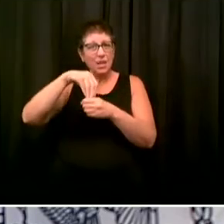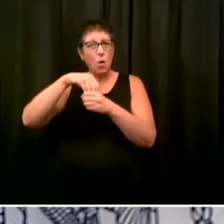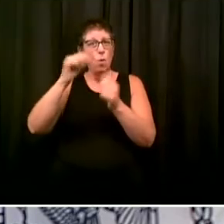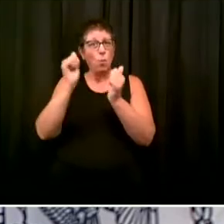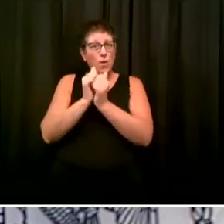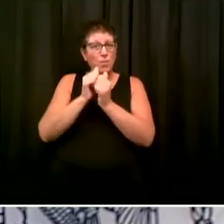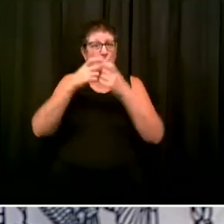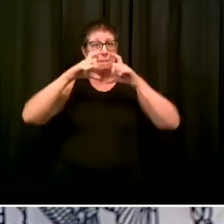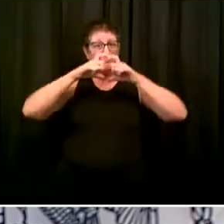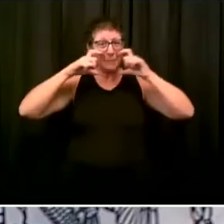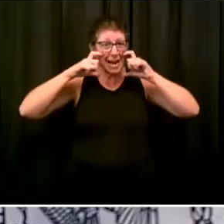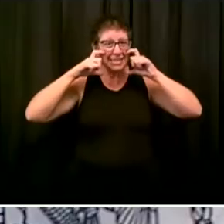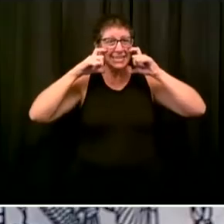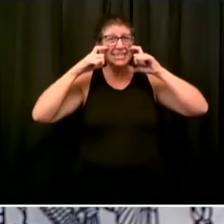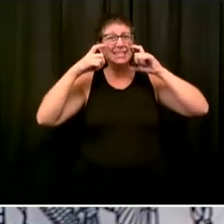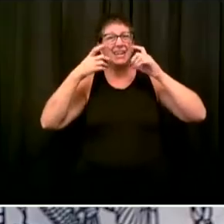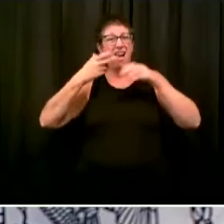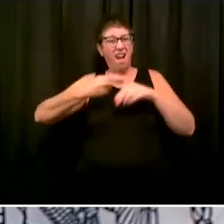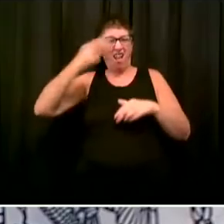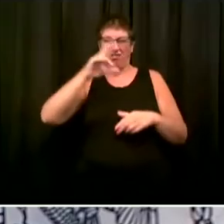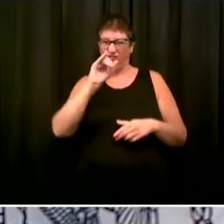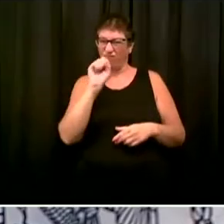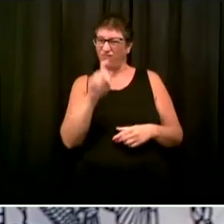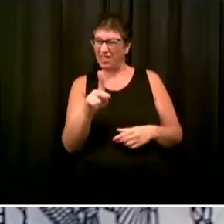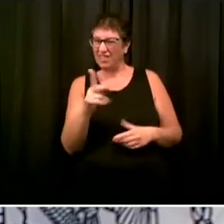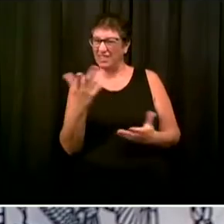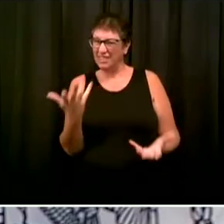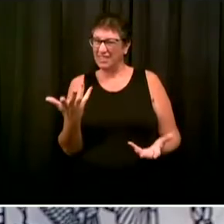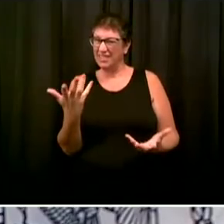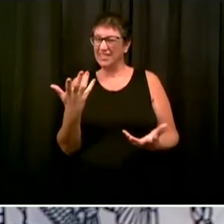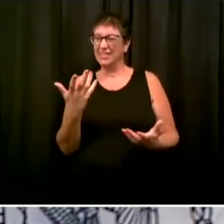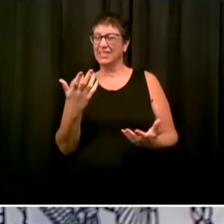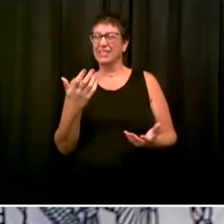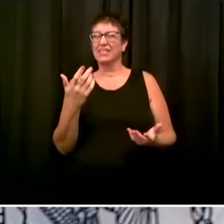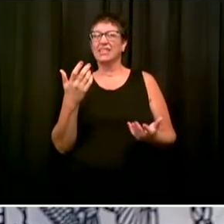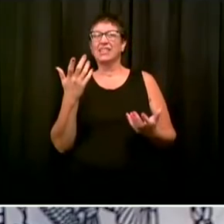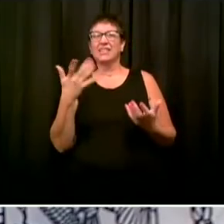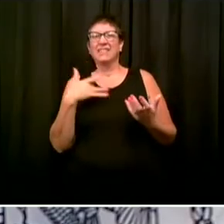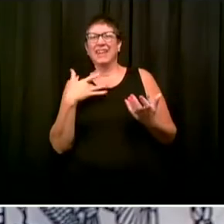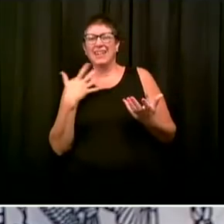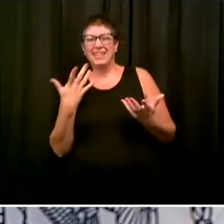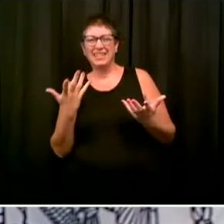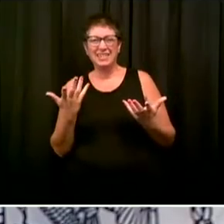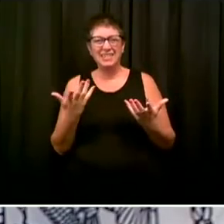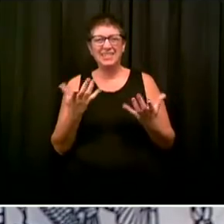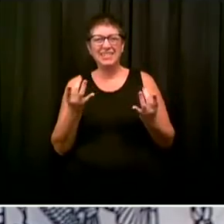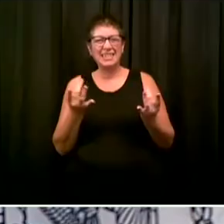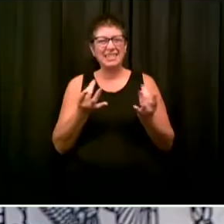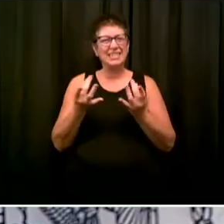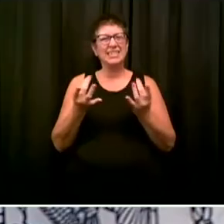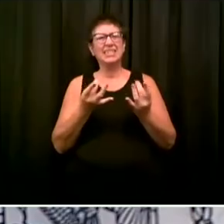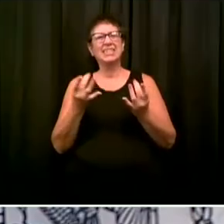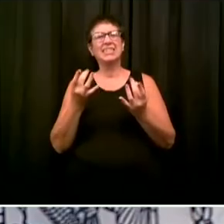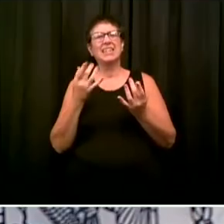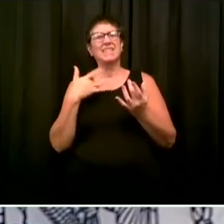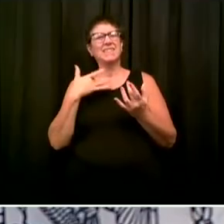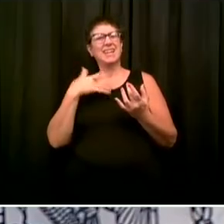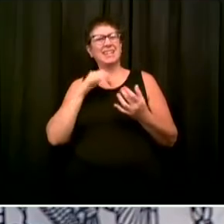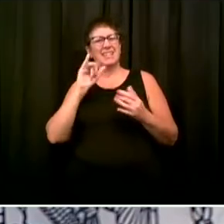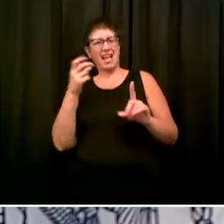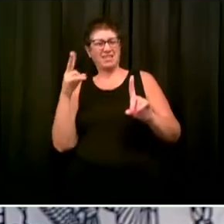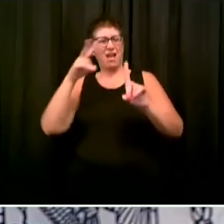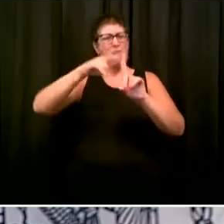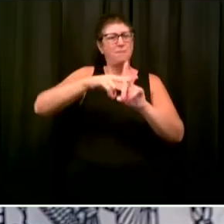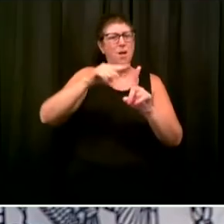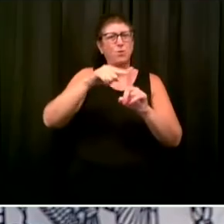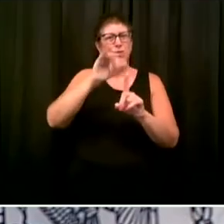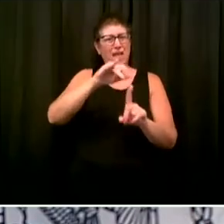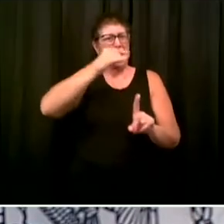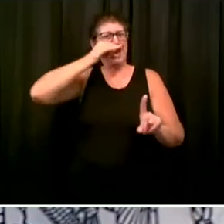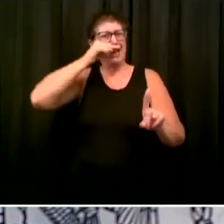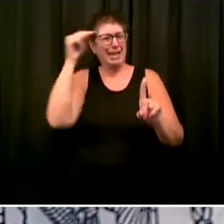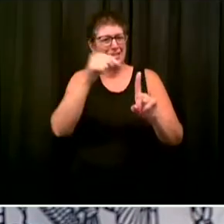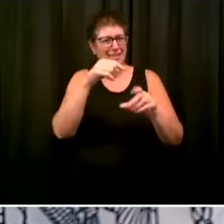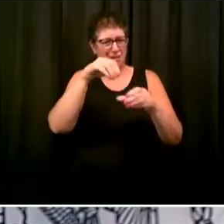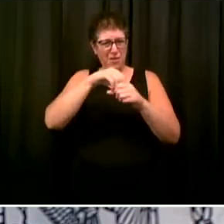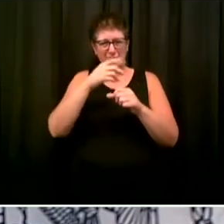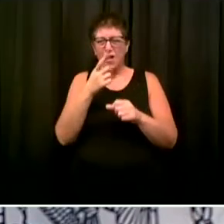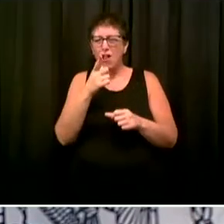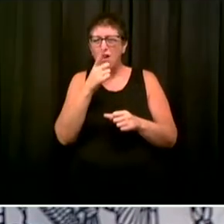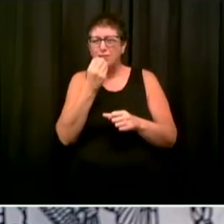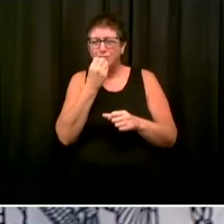HIGH-RISK BECAUSE THERE